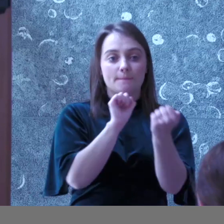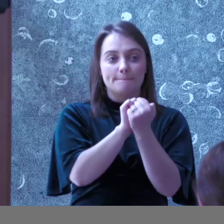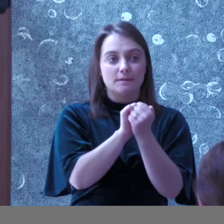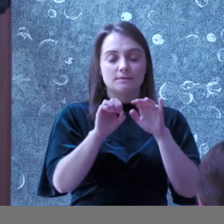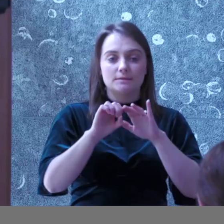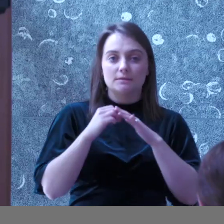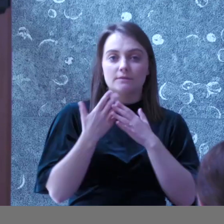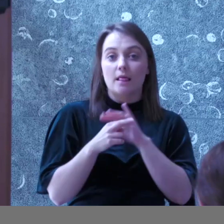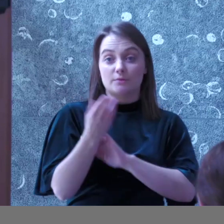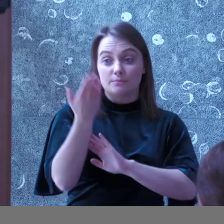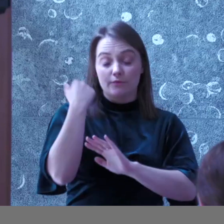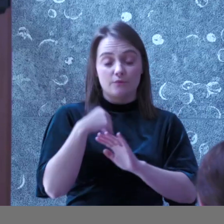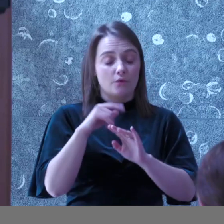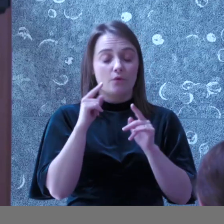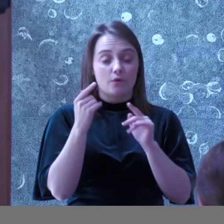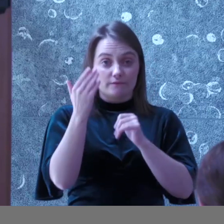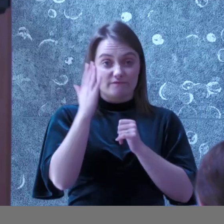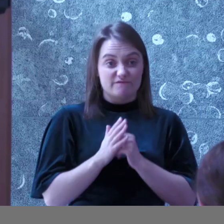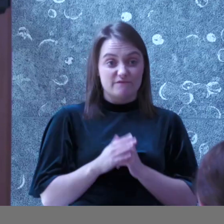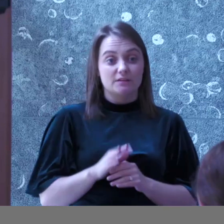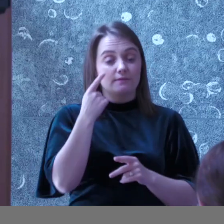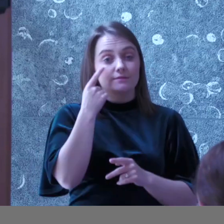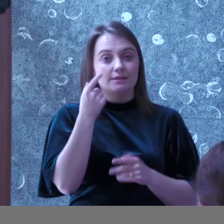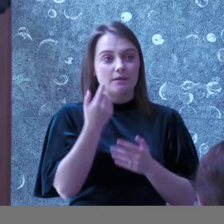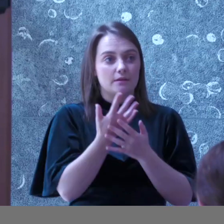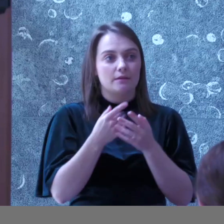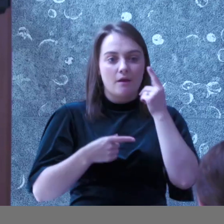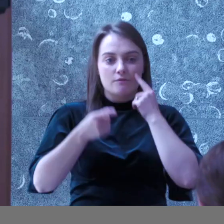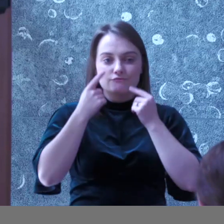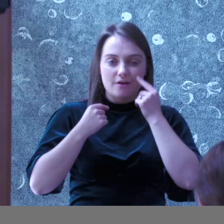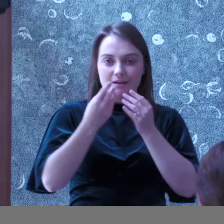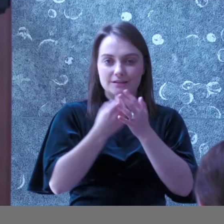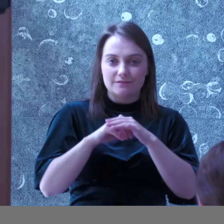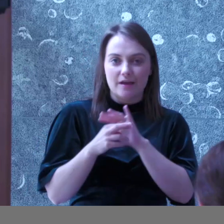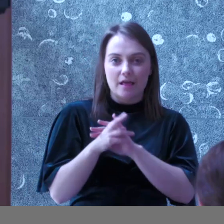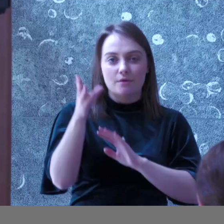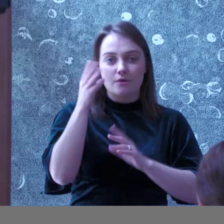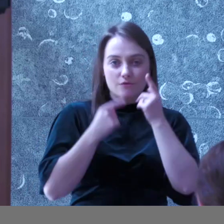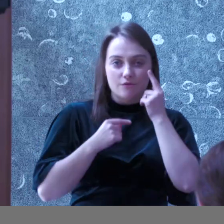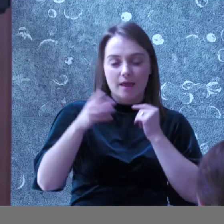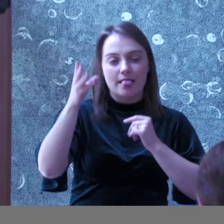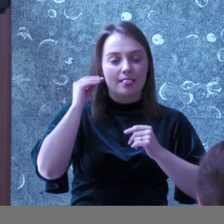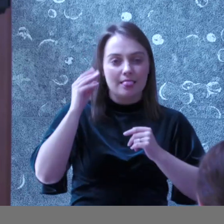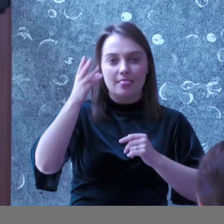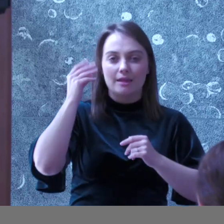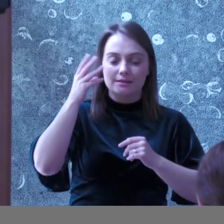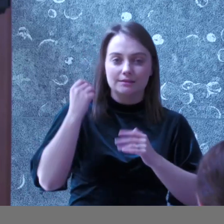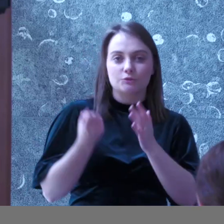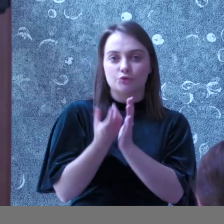the past and I have seen a room full of developers crying as they are hearing someone's story around